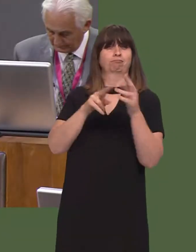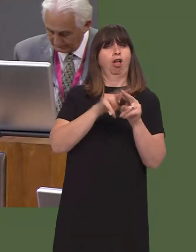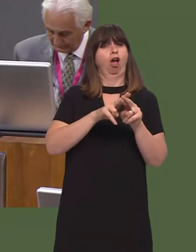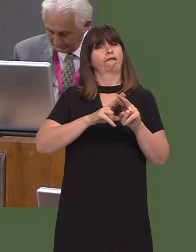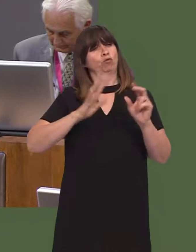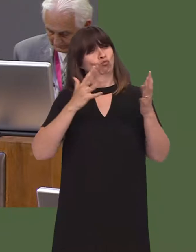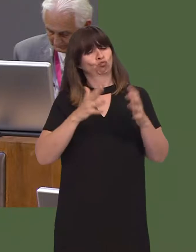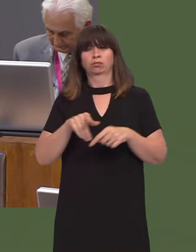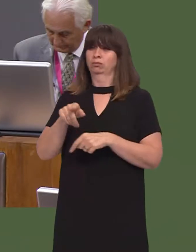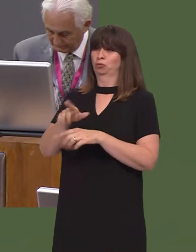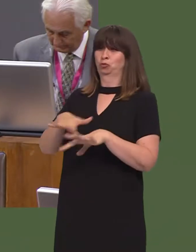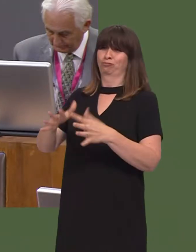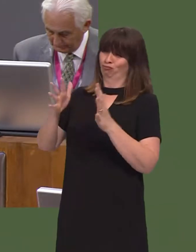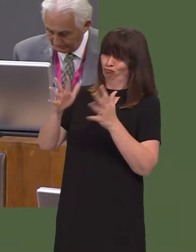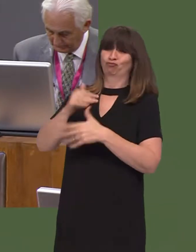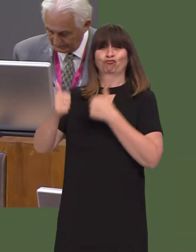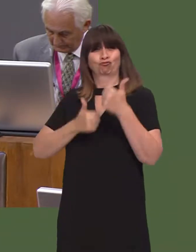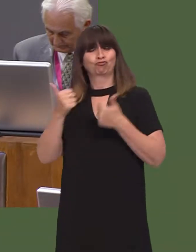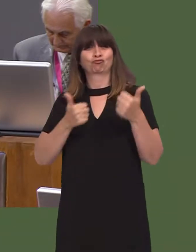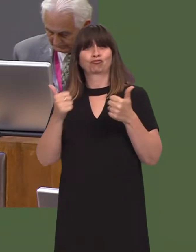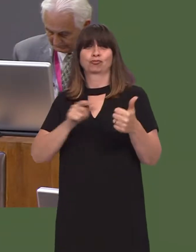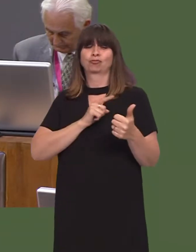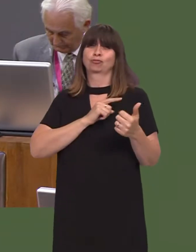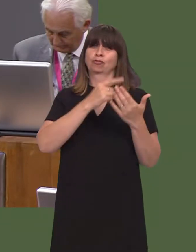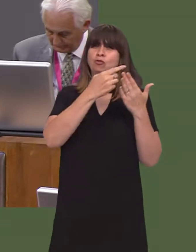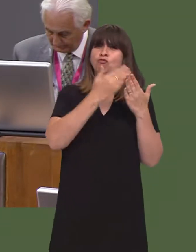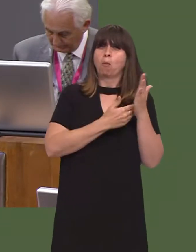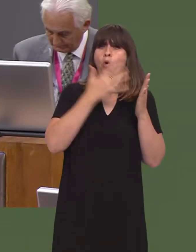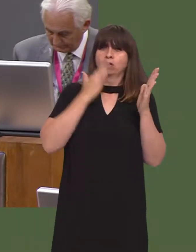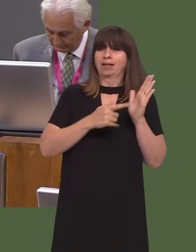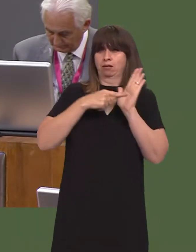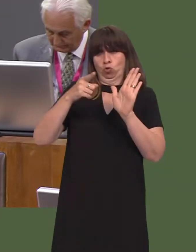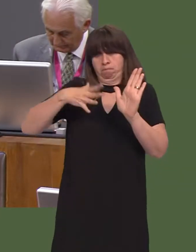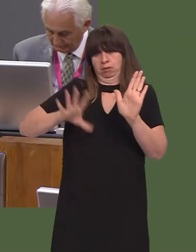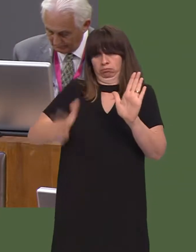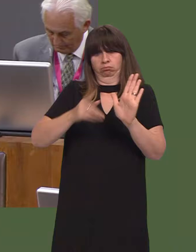should be congratulated on making strong progress against the majority of Estynís recommendations.